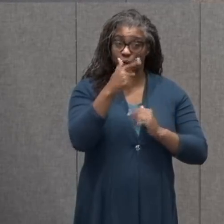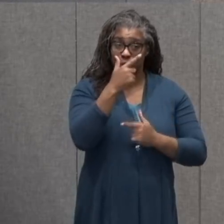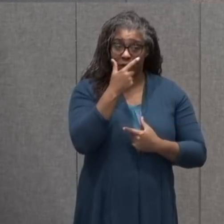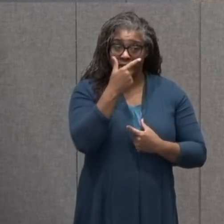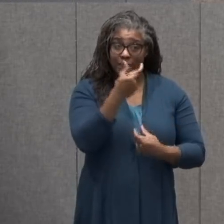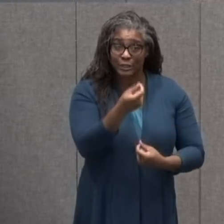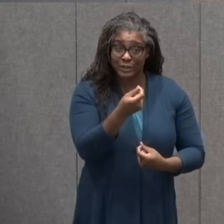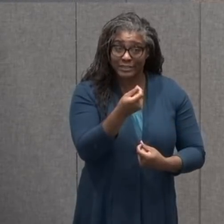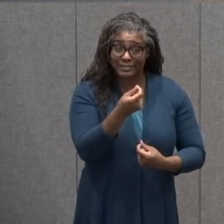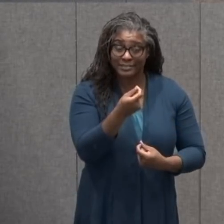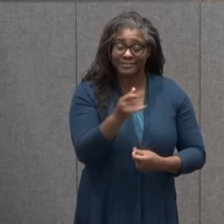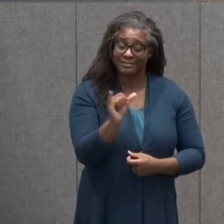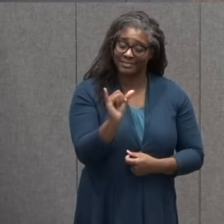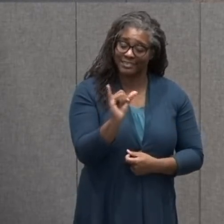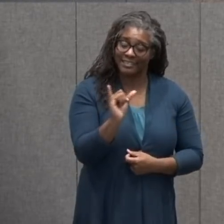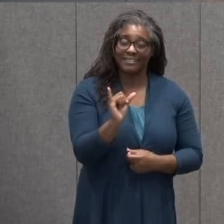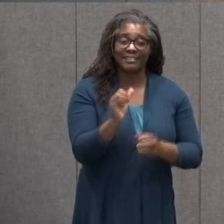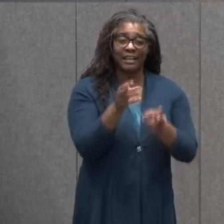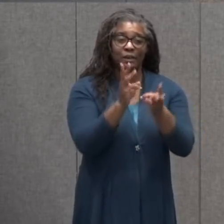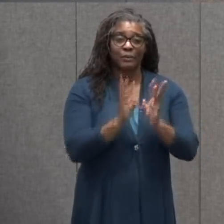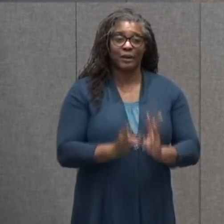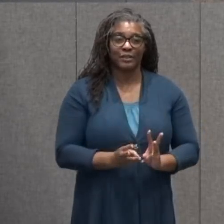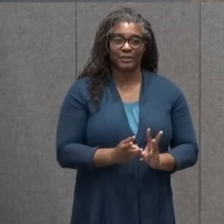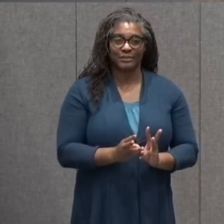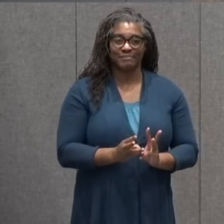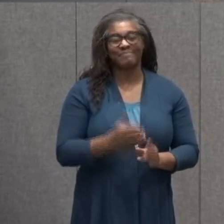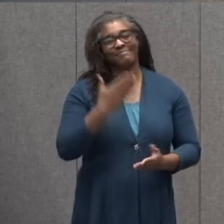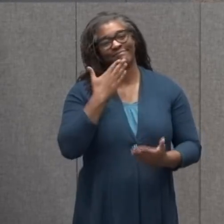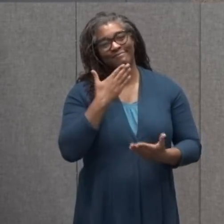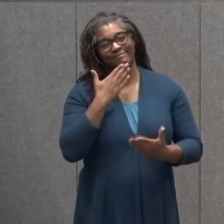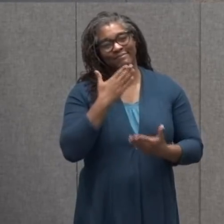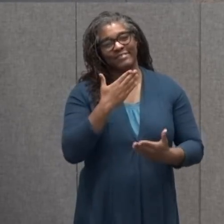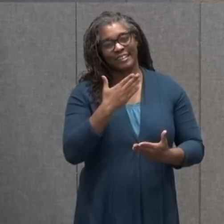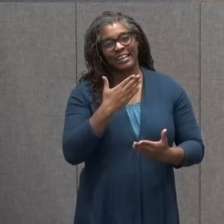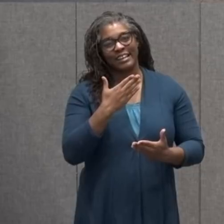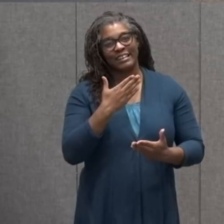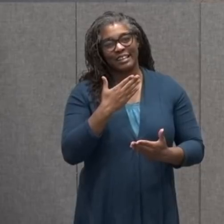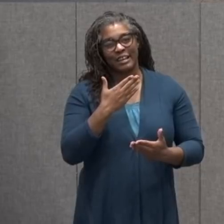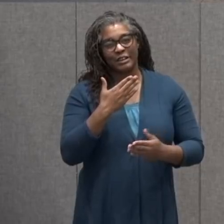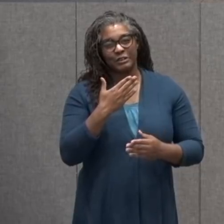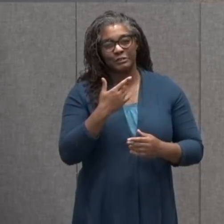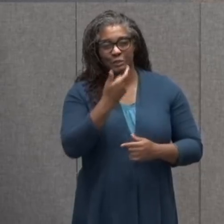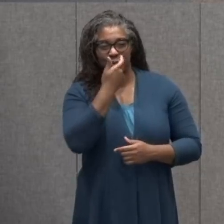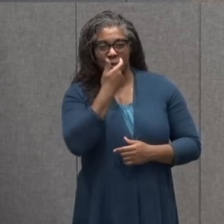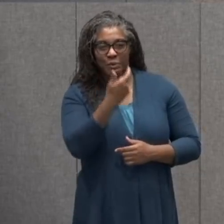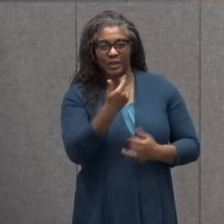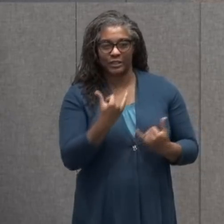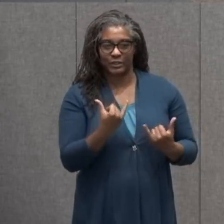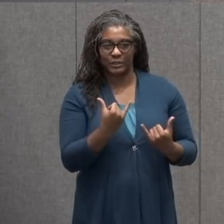Well, I really appreciate you spending some time with us today. I'm really glad you got to play all those games with us,